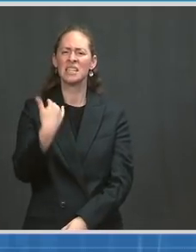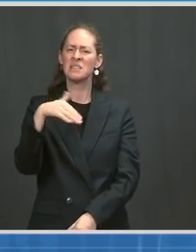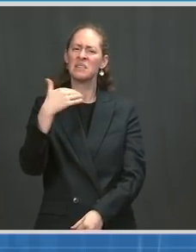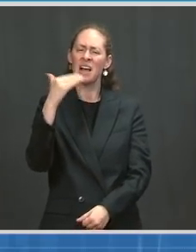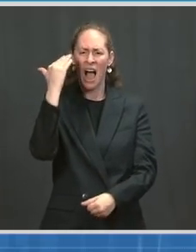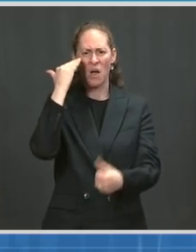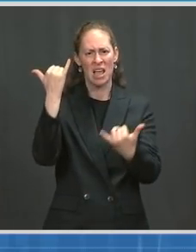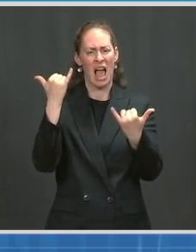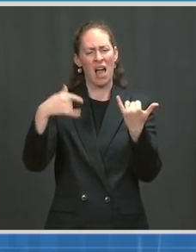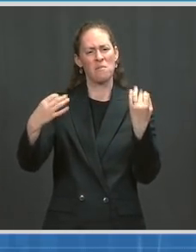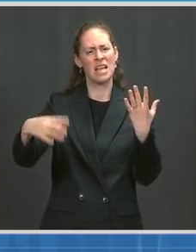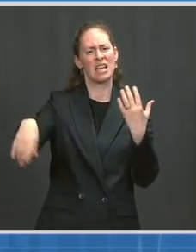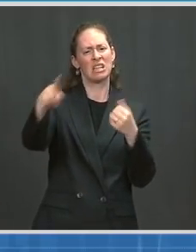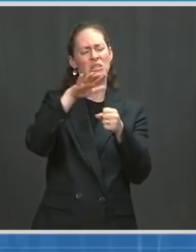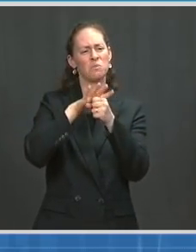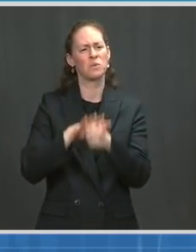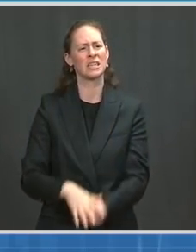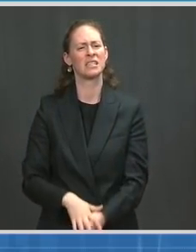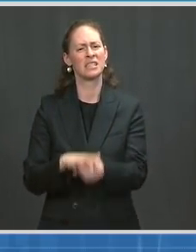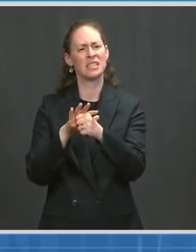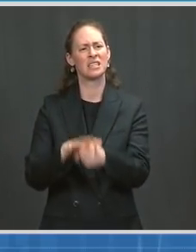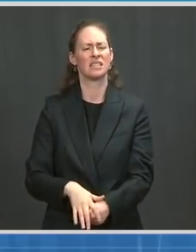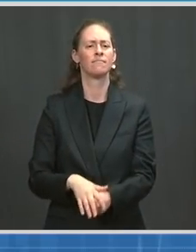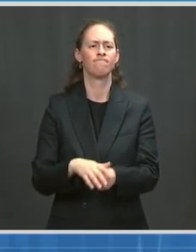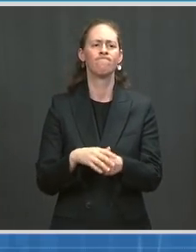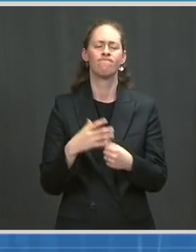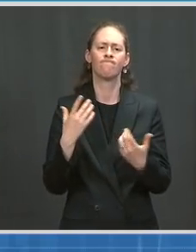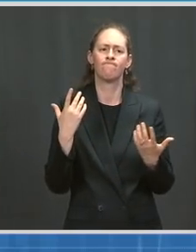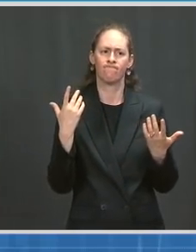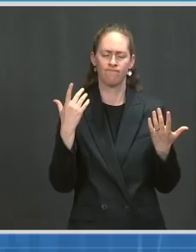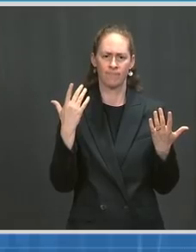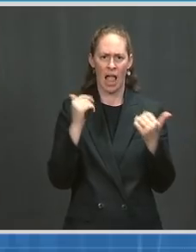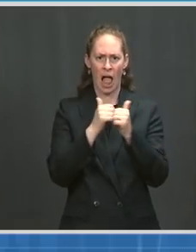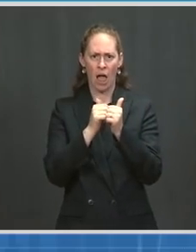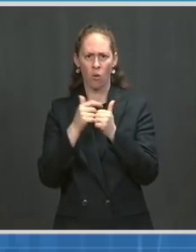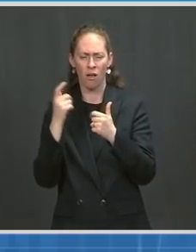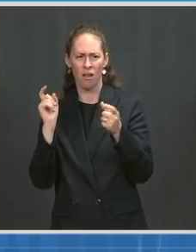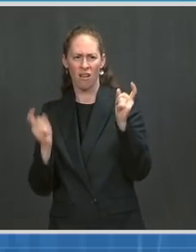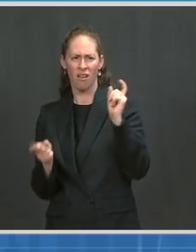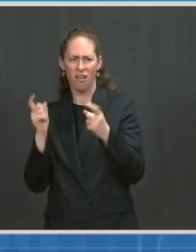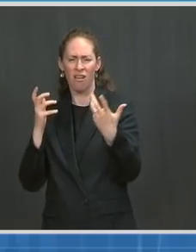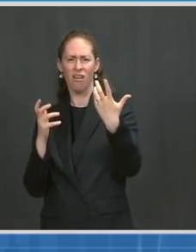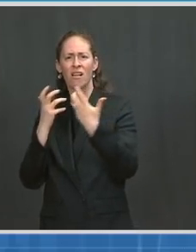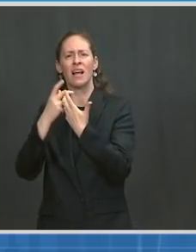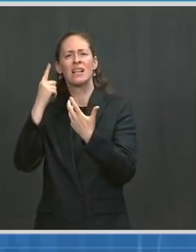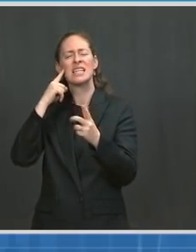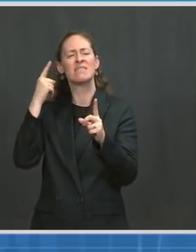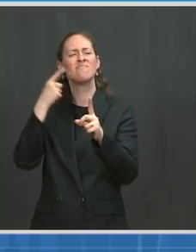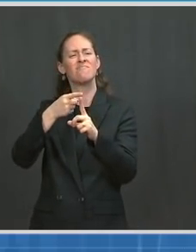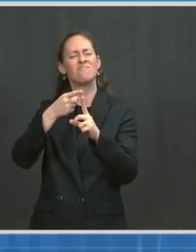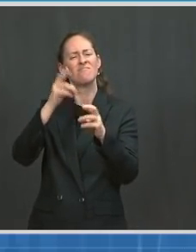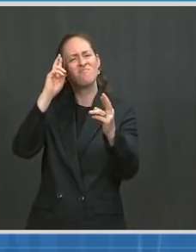very, you know, normal feelings adjusting. Let's just treat each other with respect. Next question.